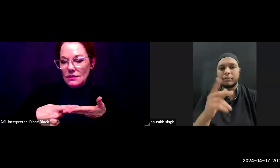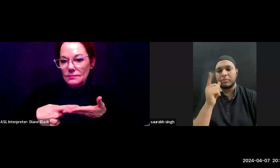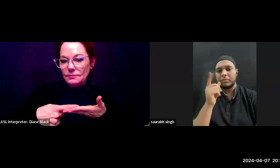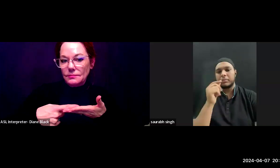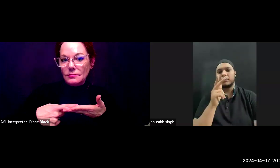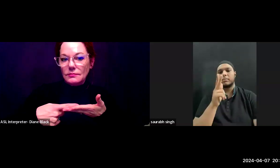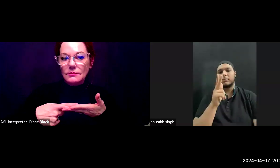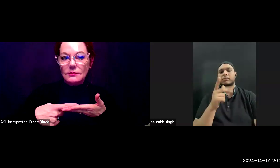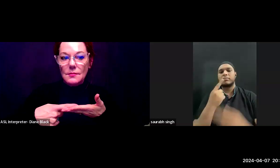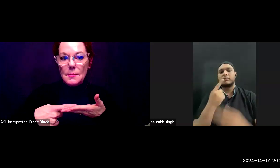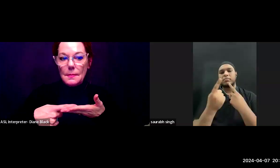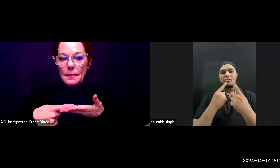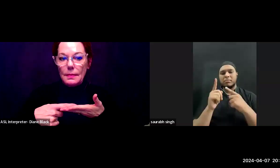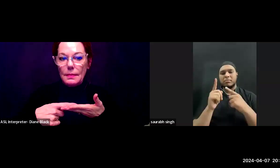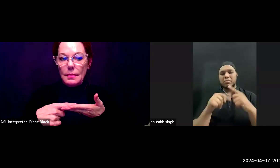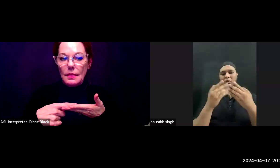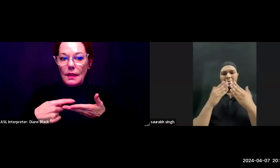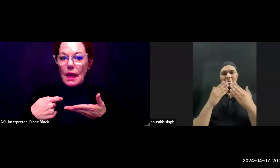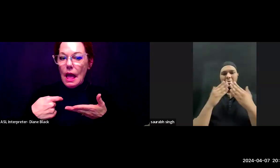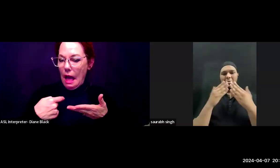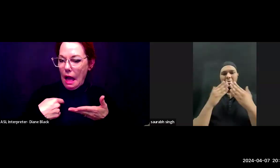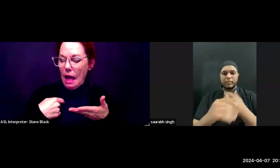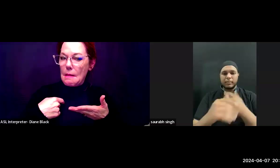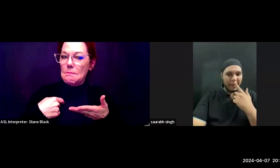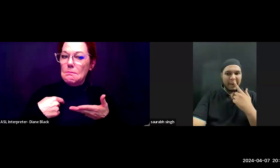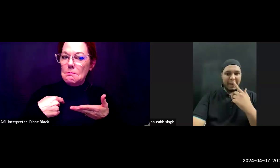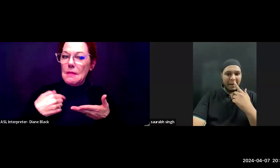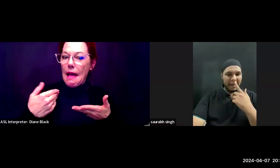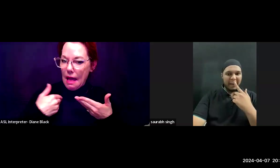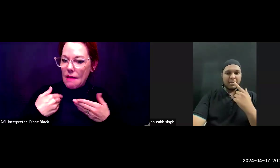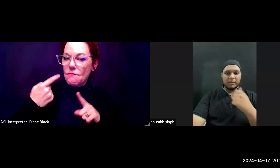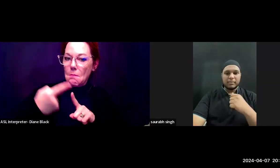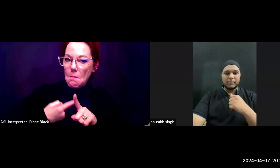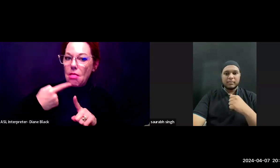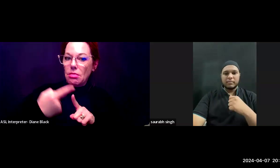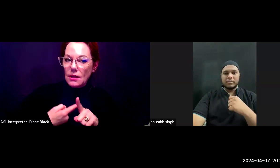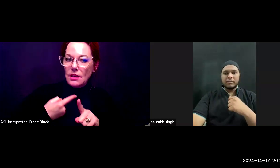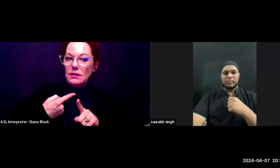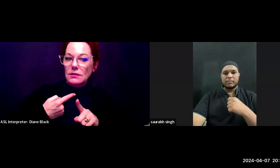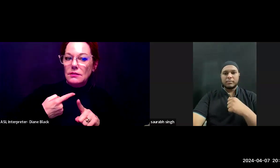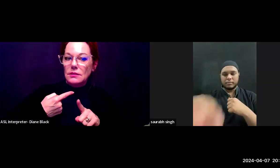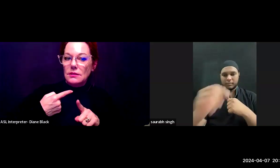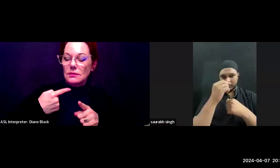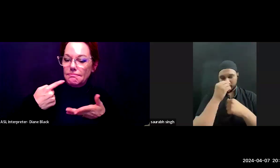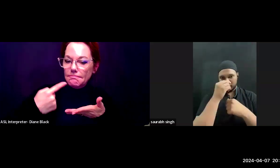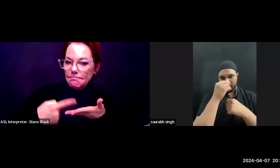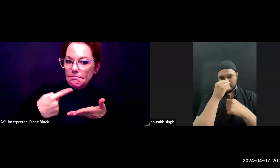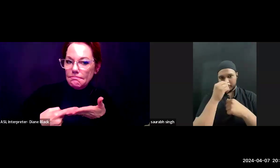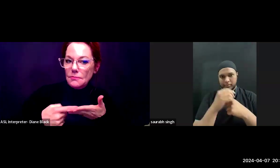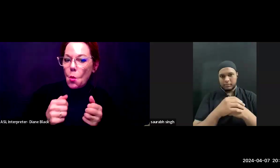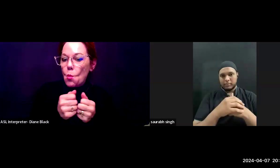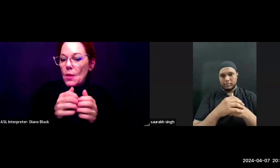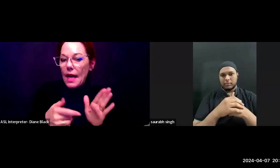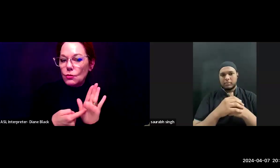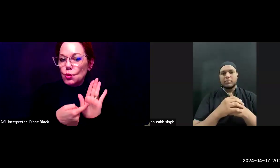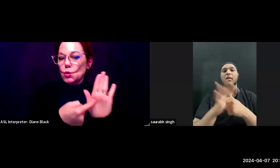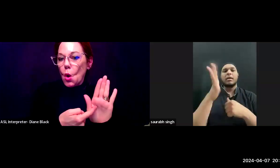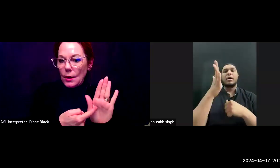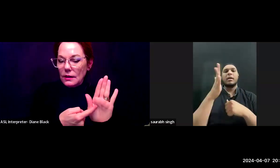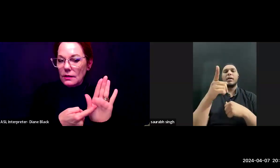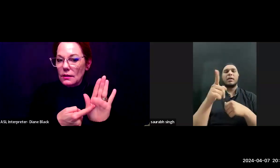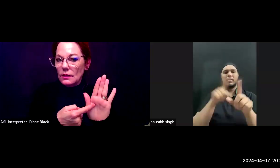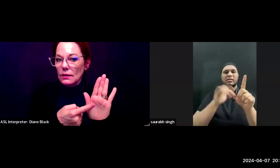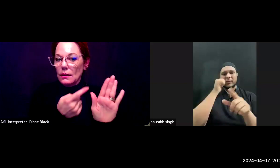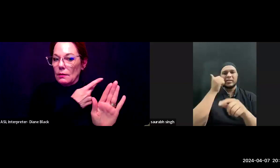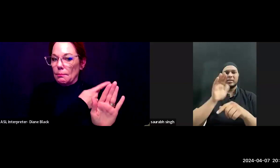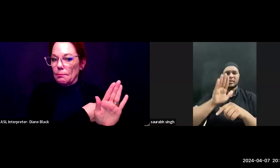bluntly about the condition and the situation uh without showing the uh responsible slide okay uh